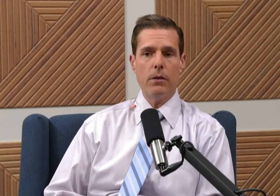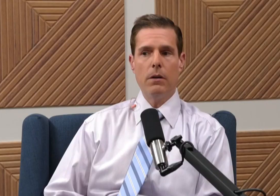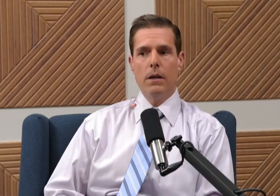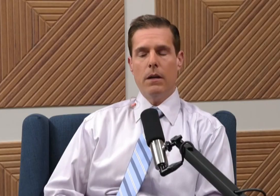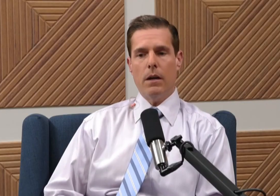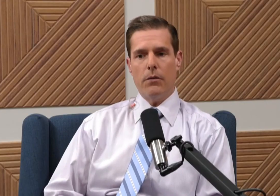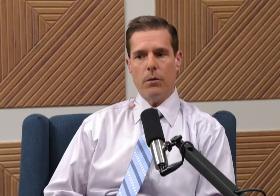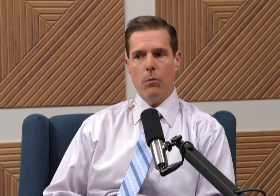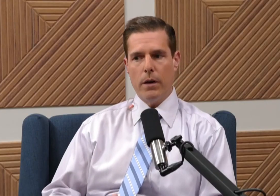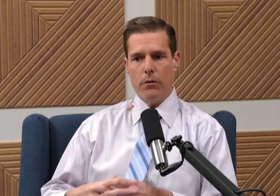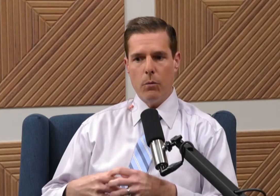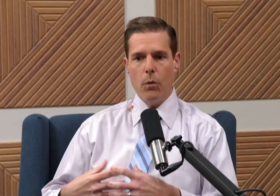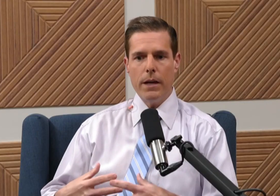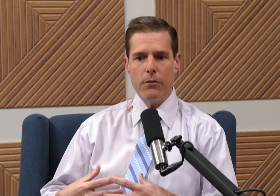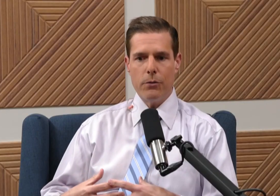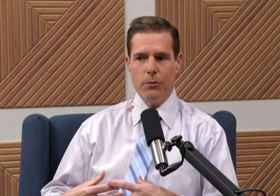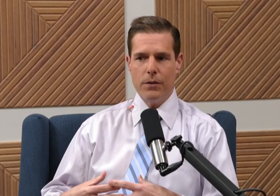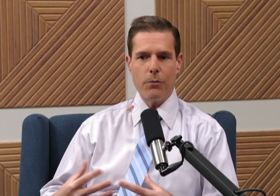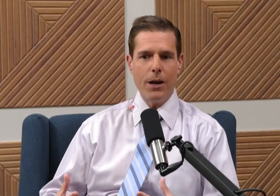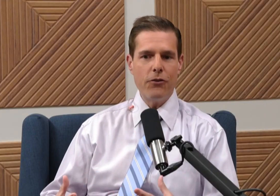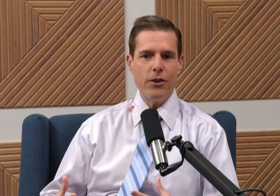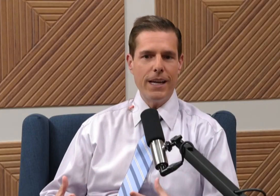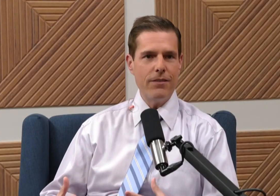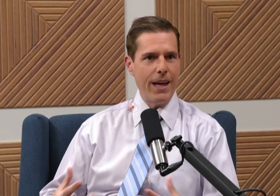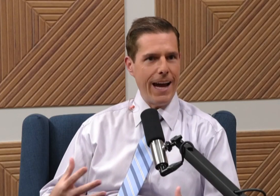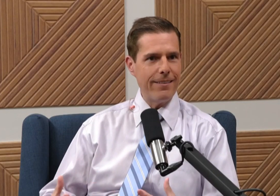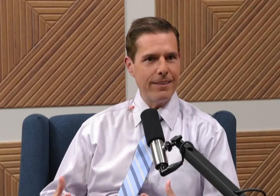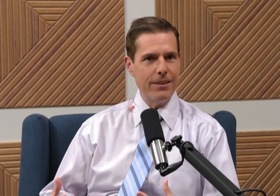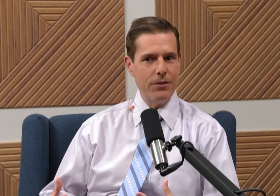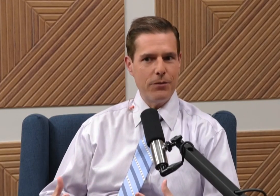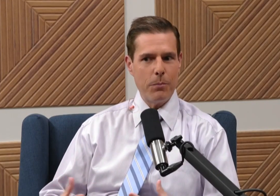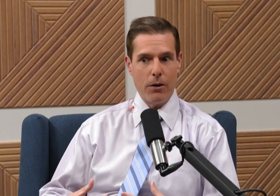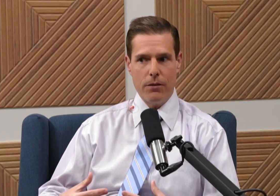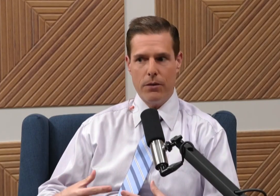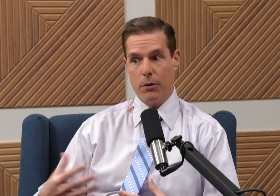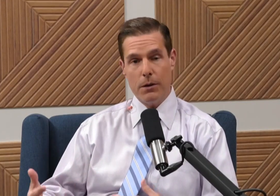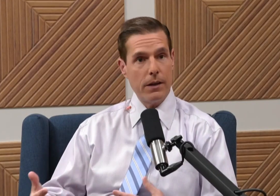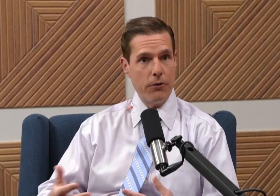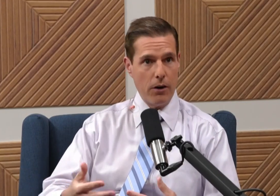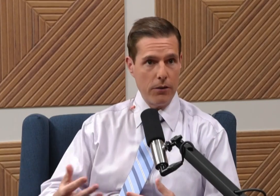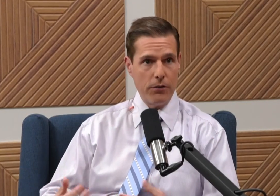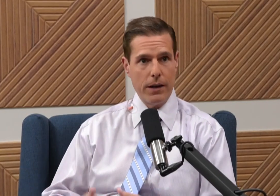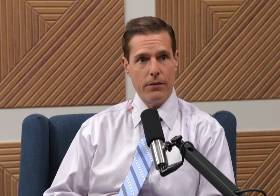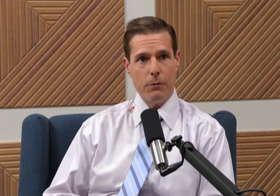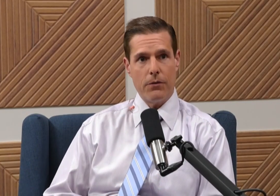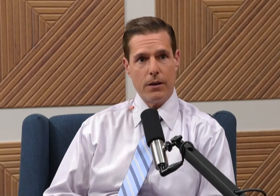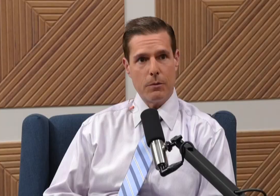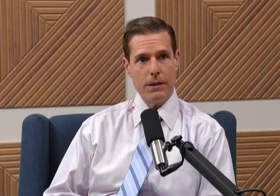So, some way to differentiate that is part of the communication art and science I was talking about.